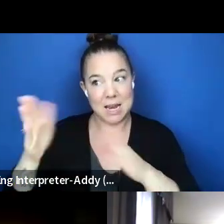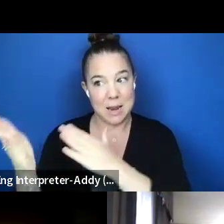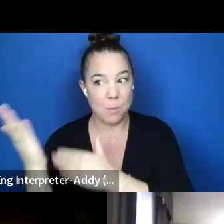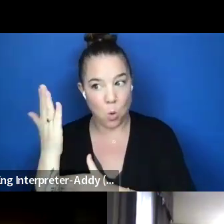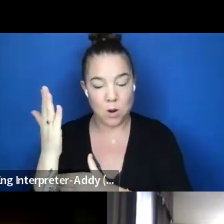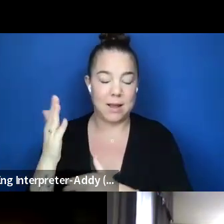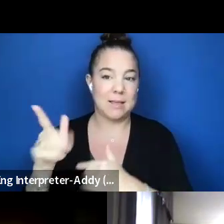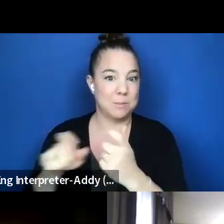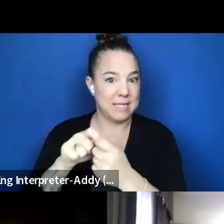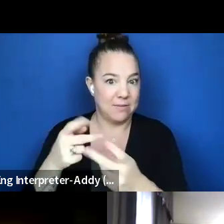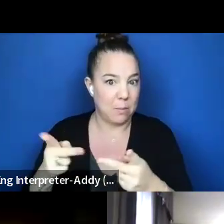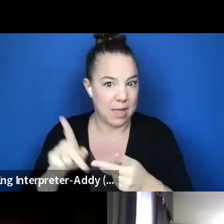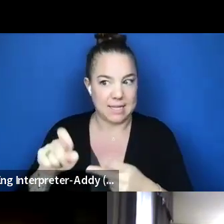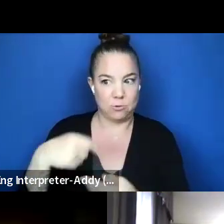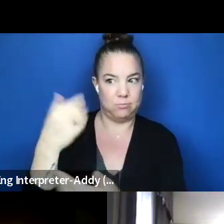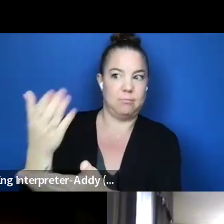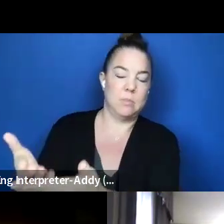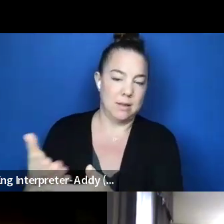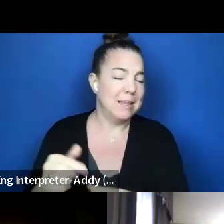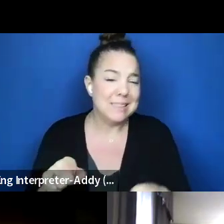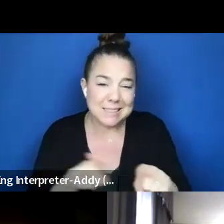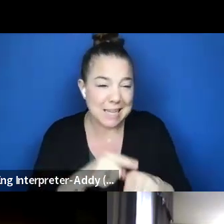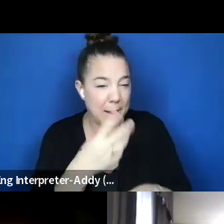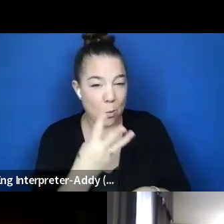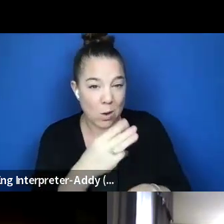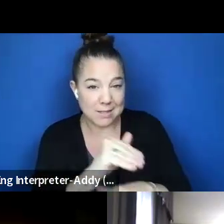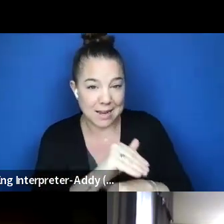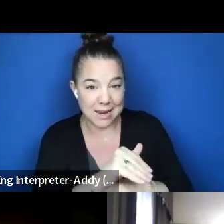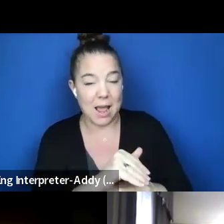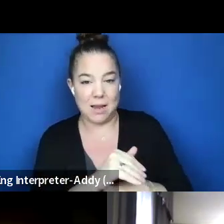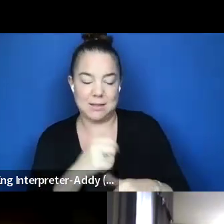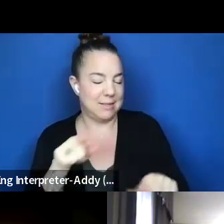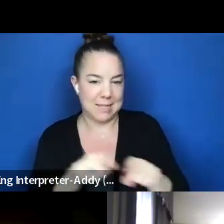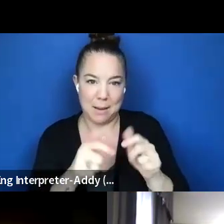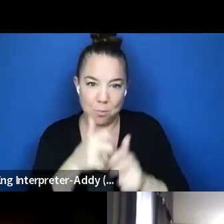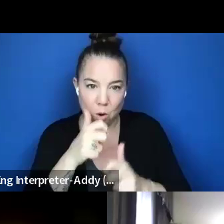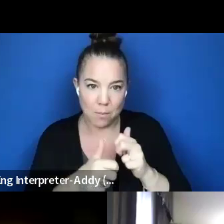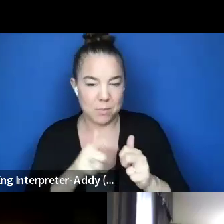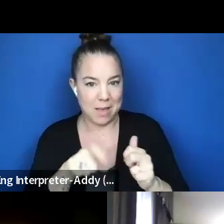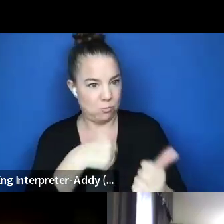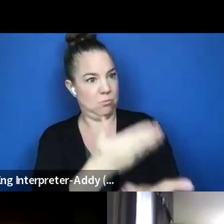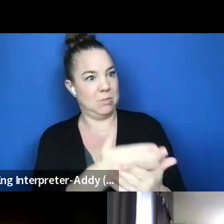Adeleigh Belyeu: and my mom has that same issue on Wednesday nights when she drops him off for choir practice. So Adeleigh Belyeu: oh.